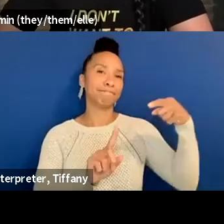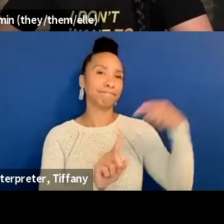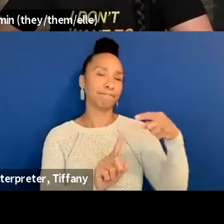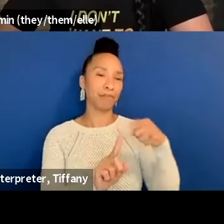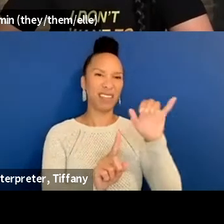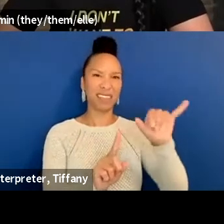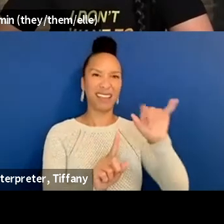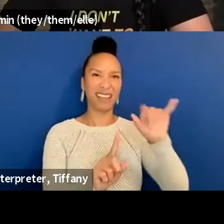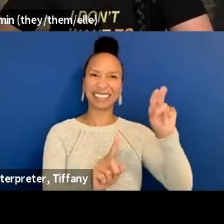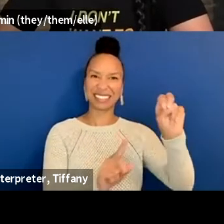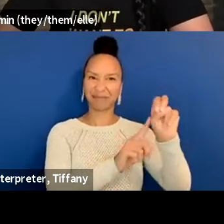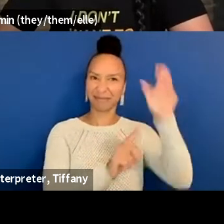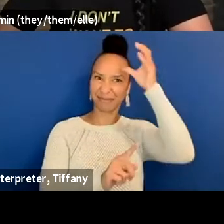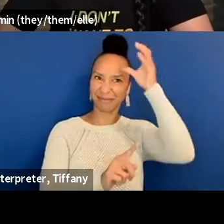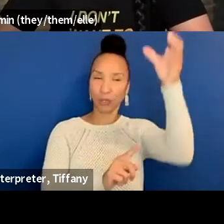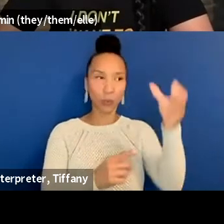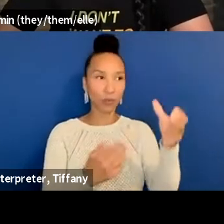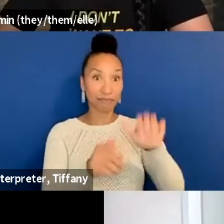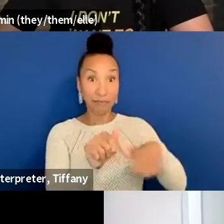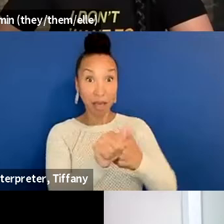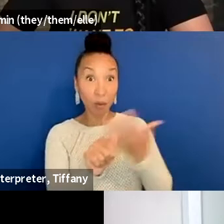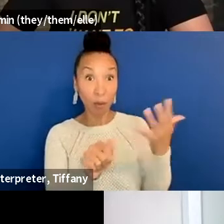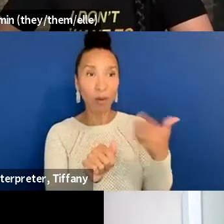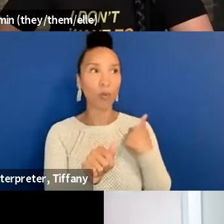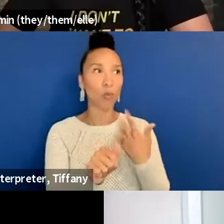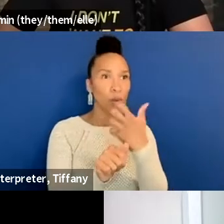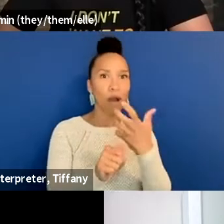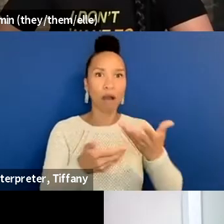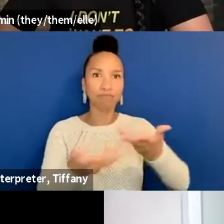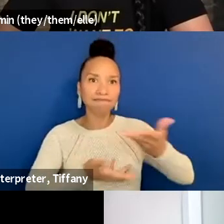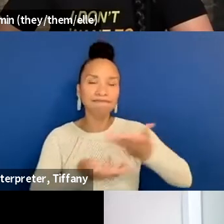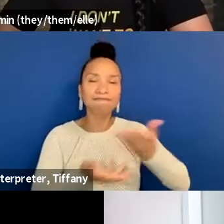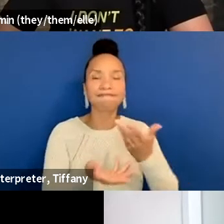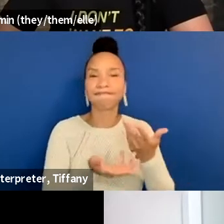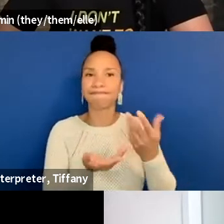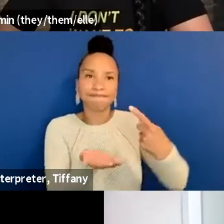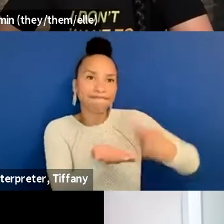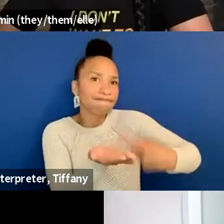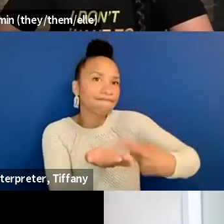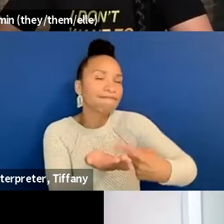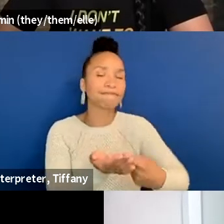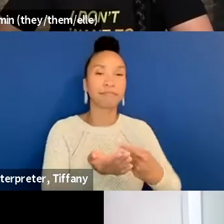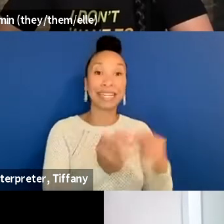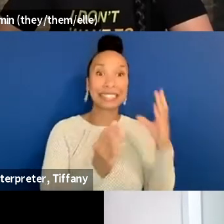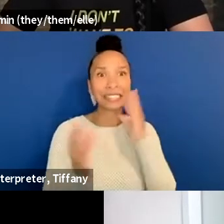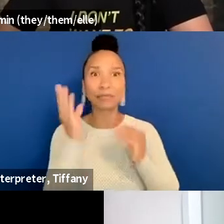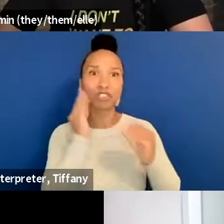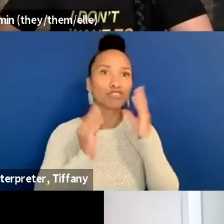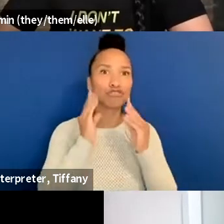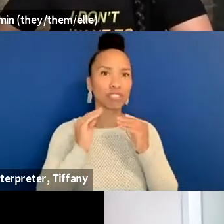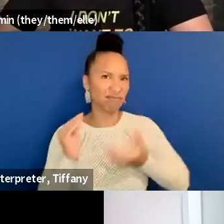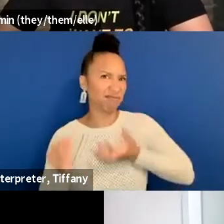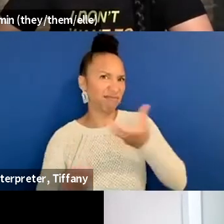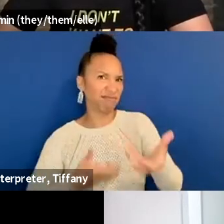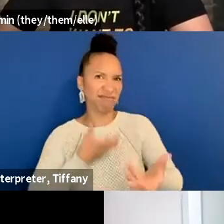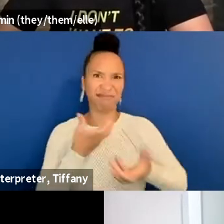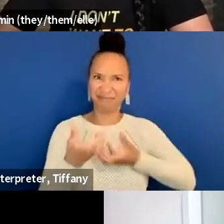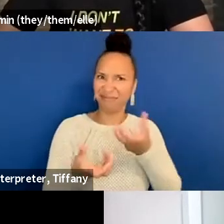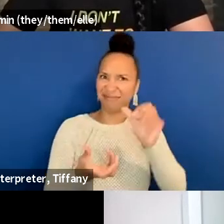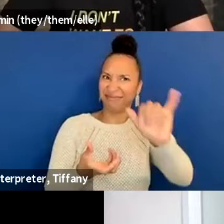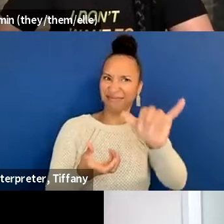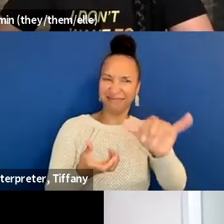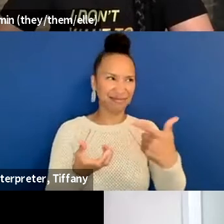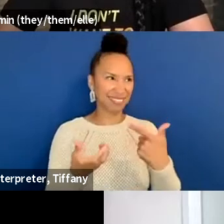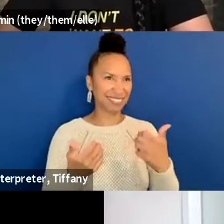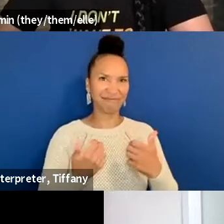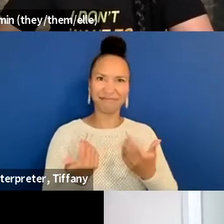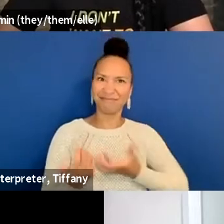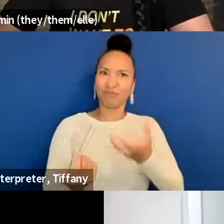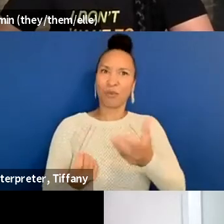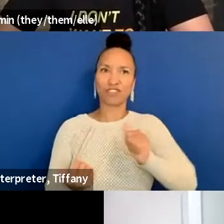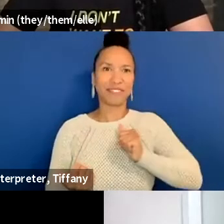Leah (she/her): That kind of exists outside of traditional realms of perhaps policy or social work or academia in regards to adopted foster and traffic folks.